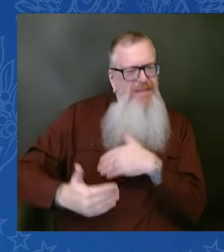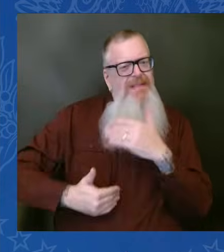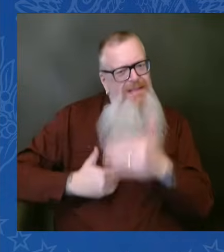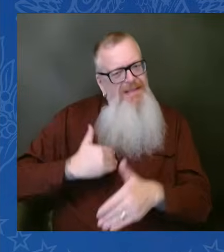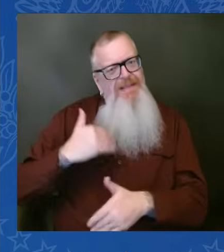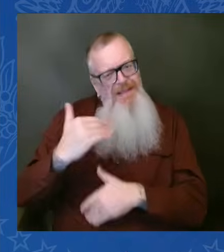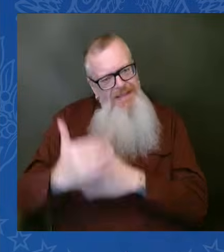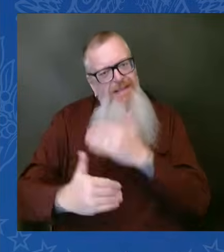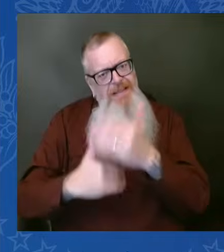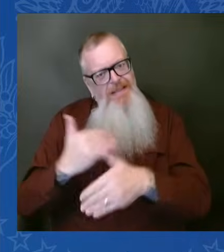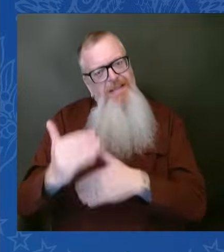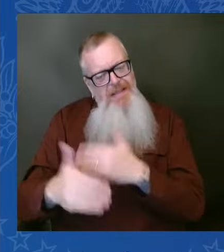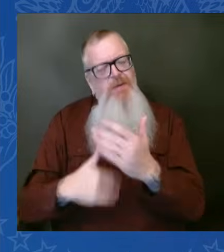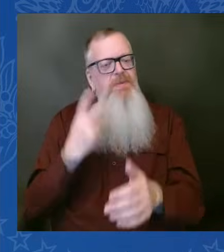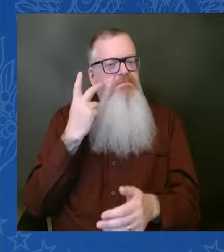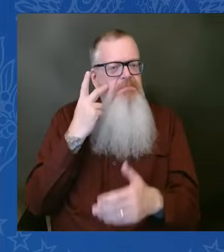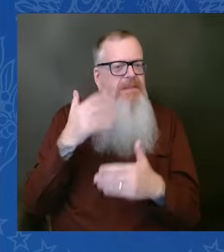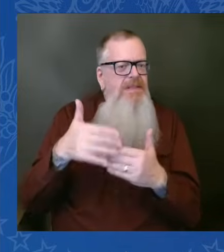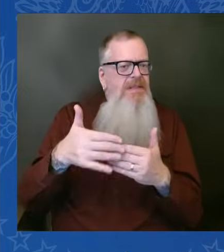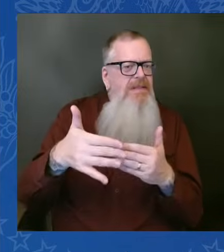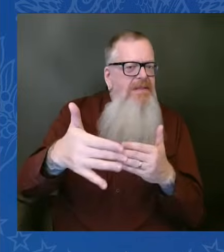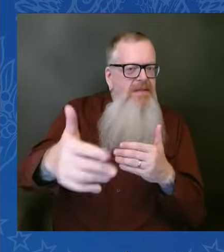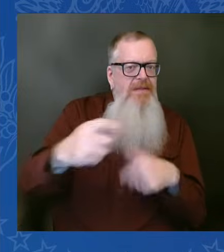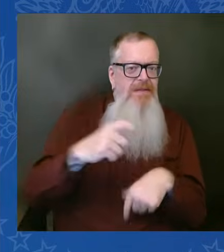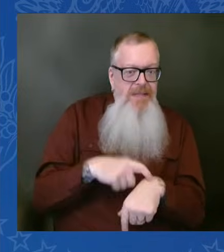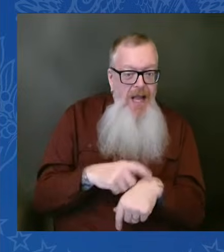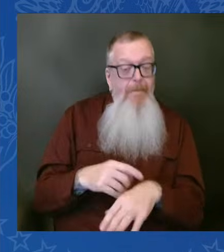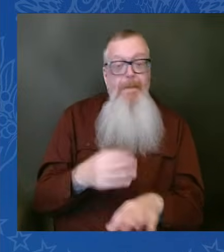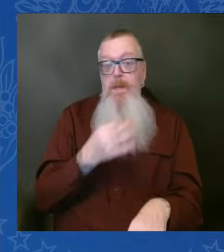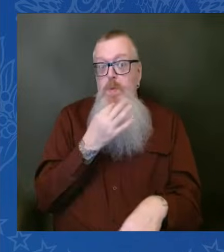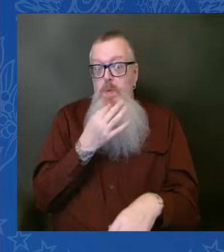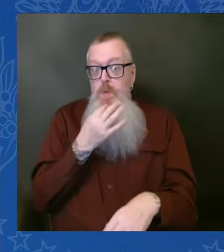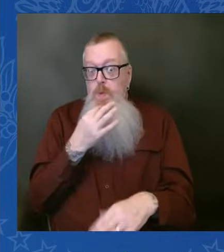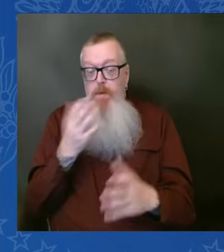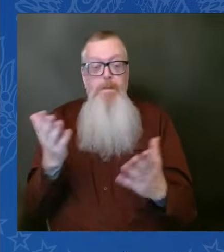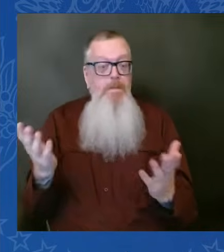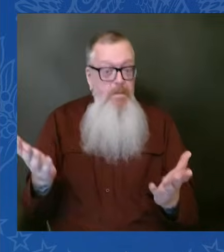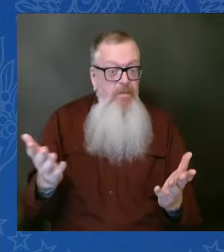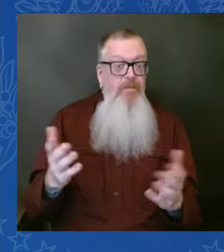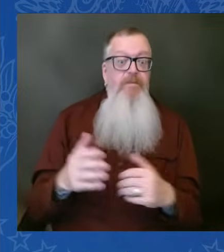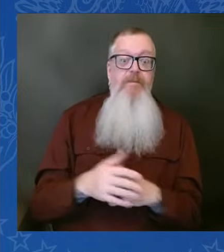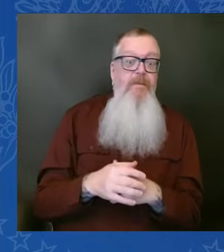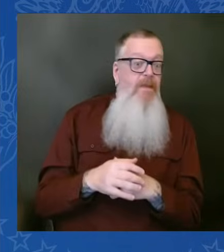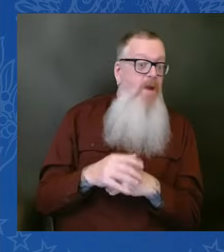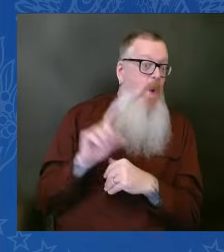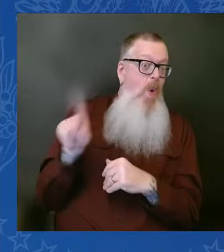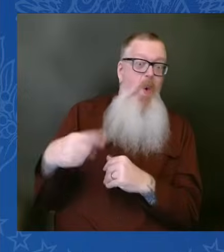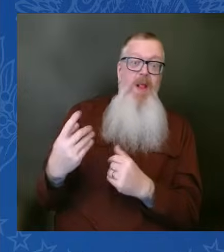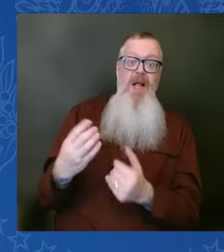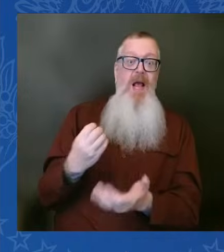We’ll soon be the only economy in the world to have all five of the major chip companies operating in the United States of America.